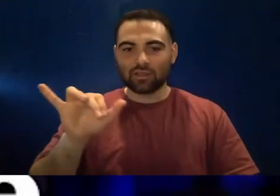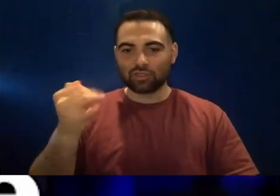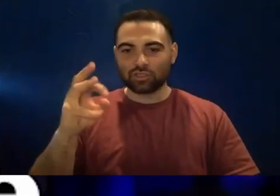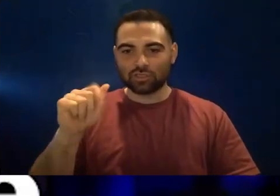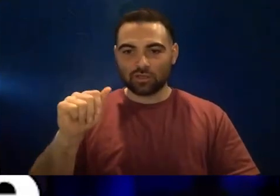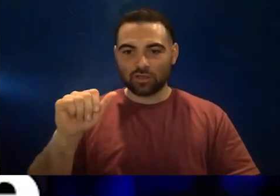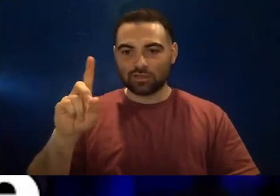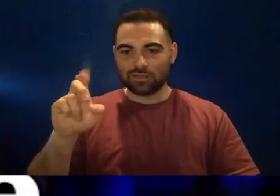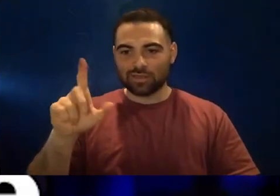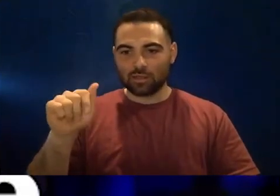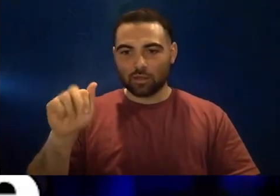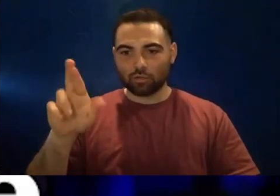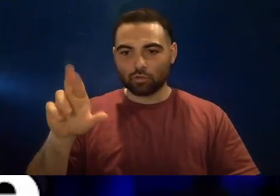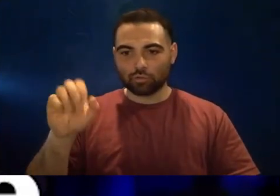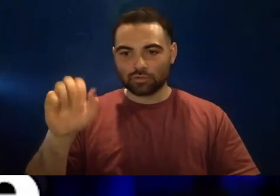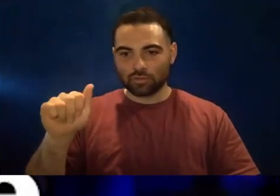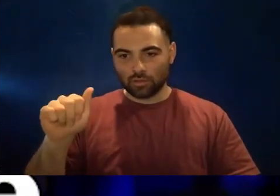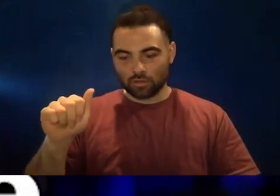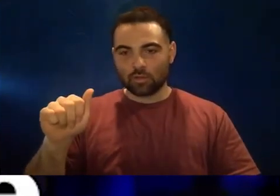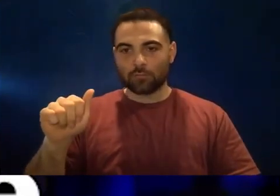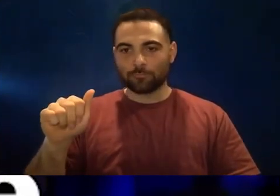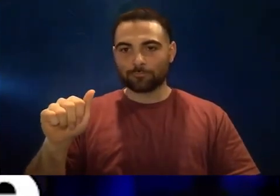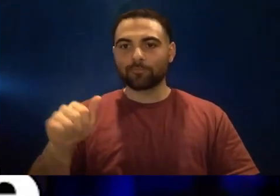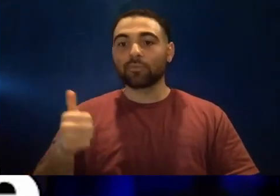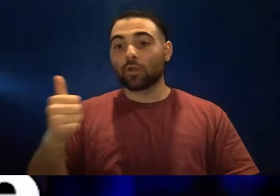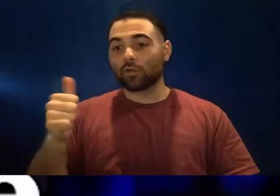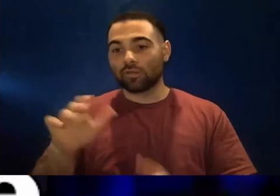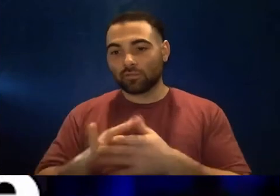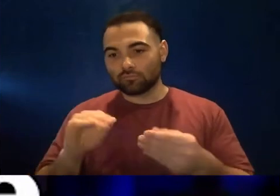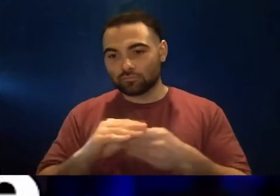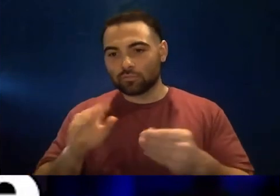speaks to the issue of bus drivers